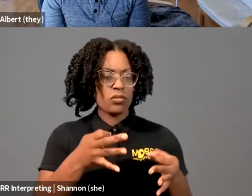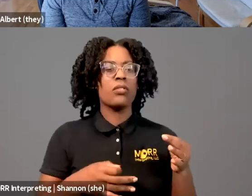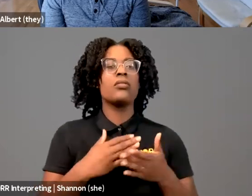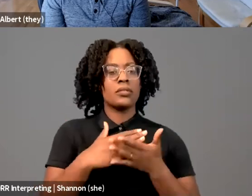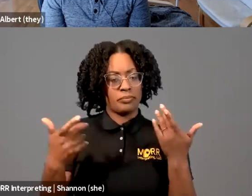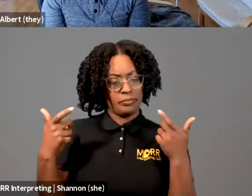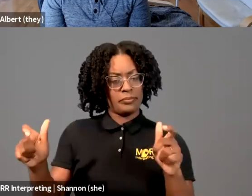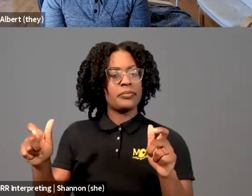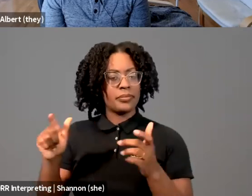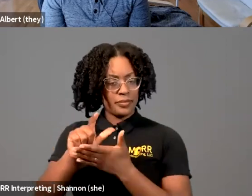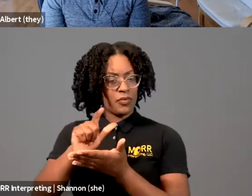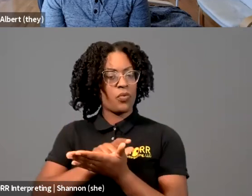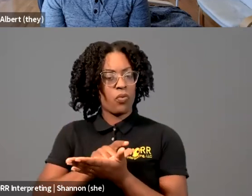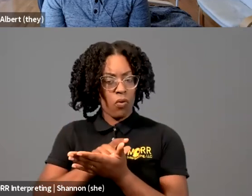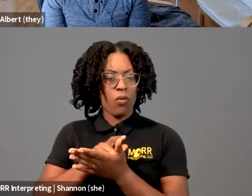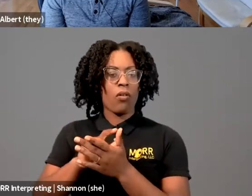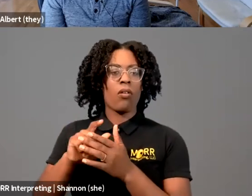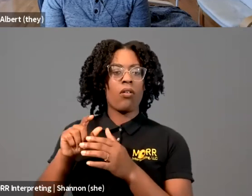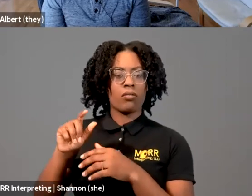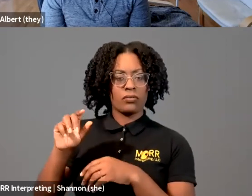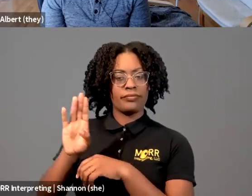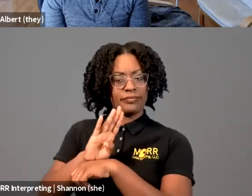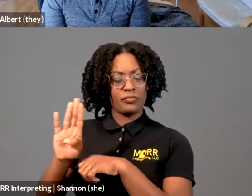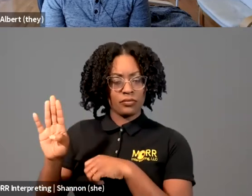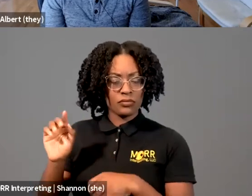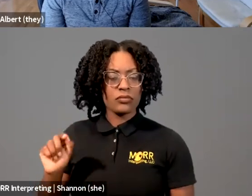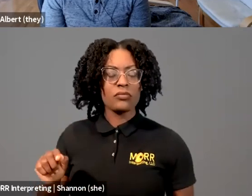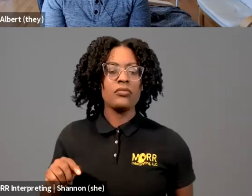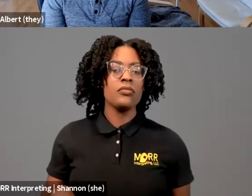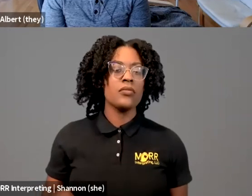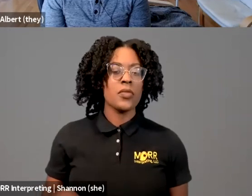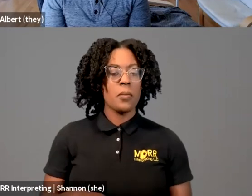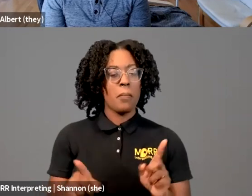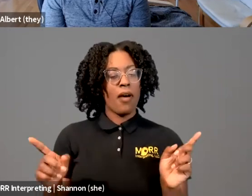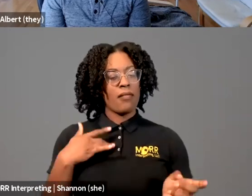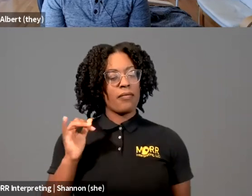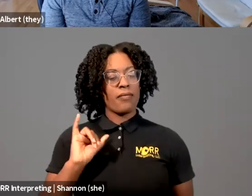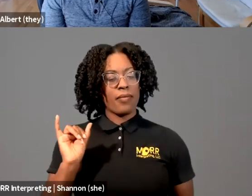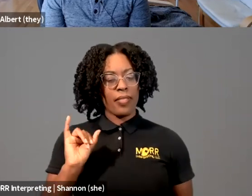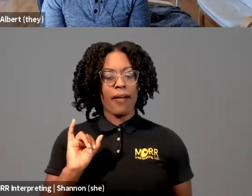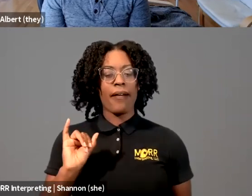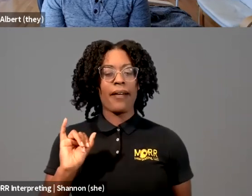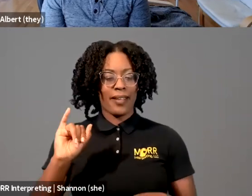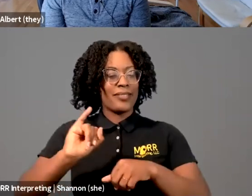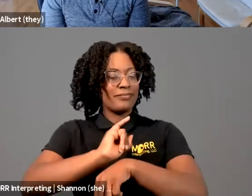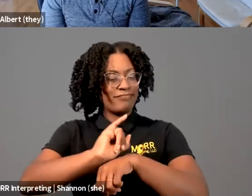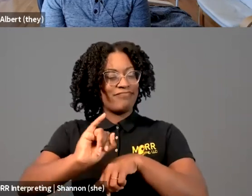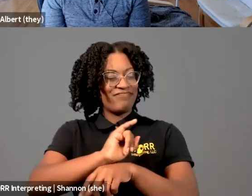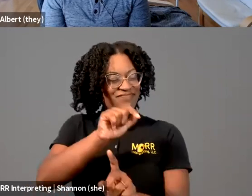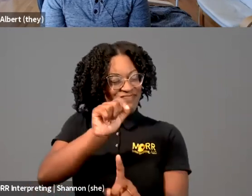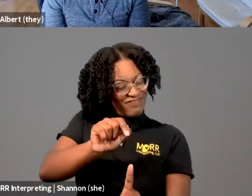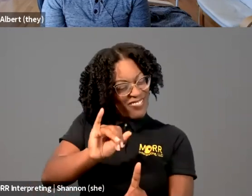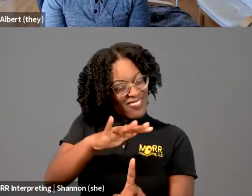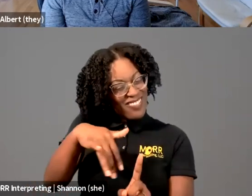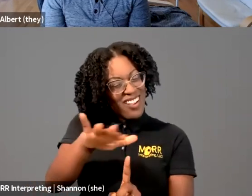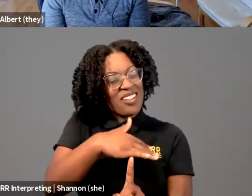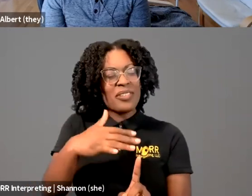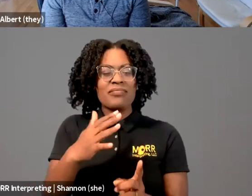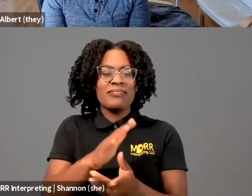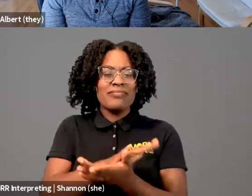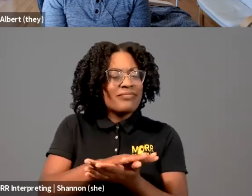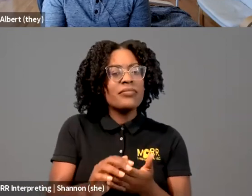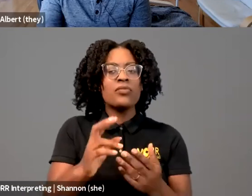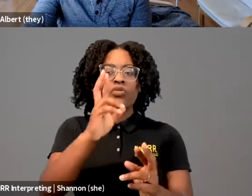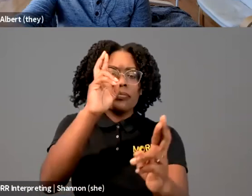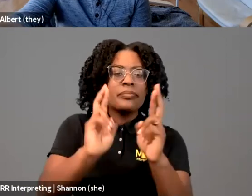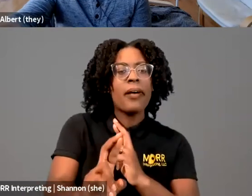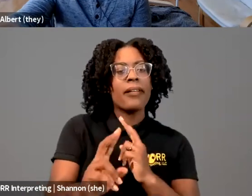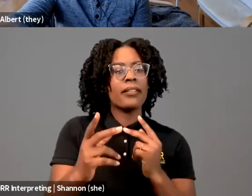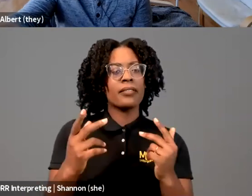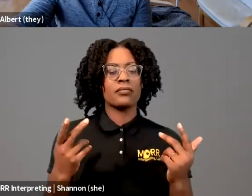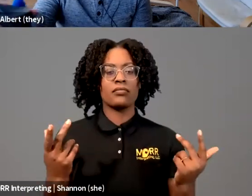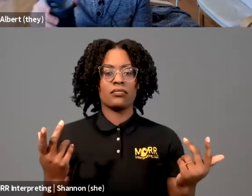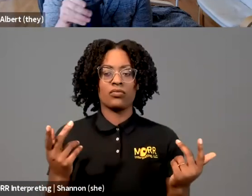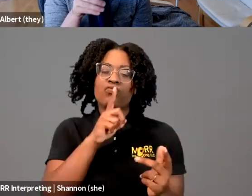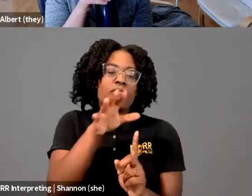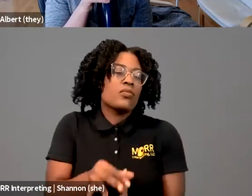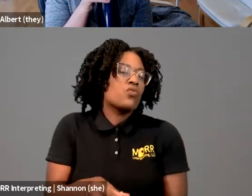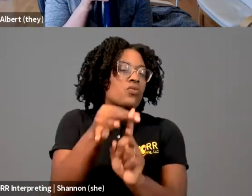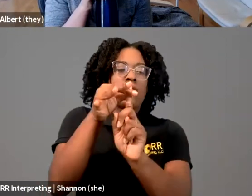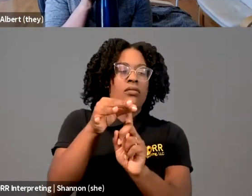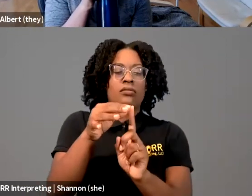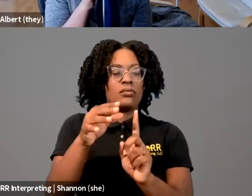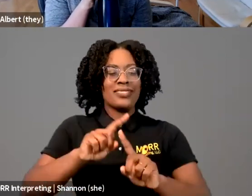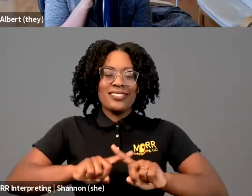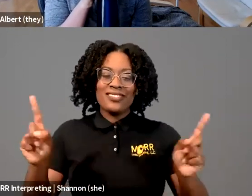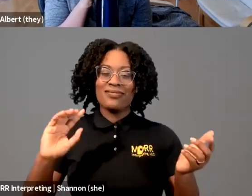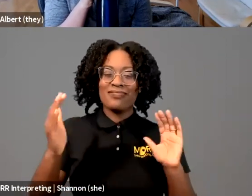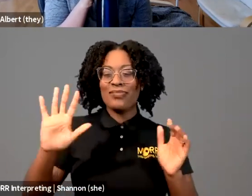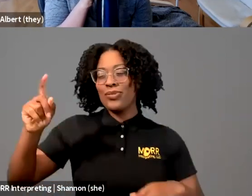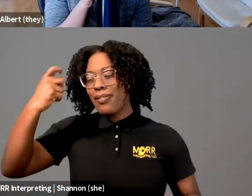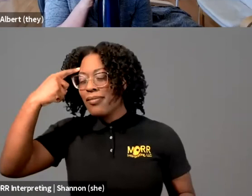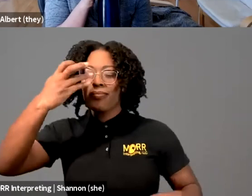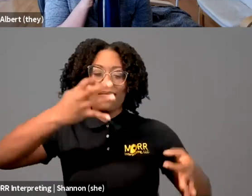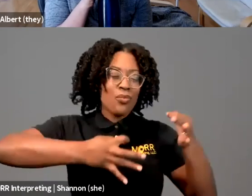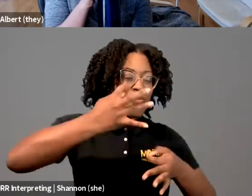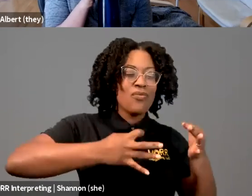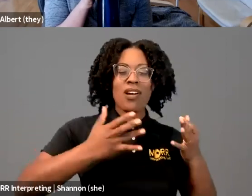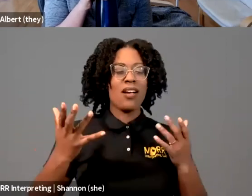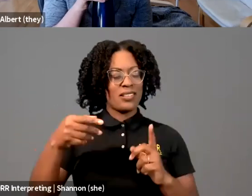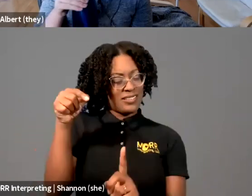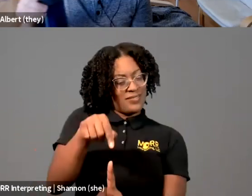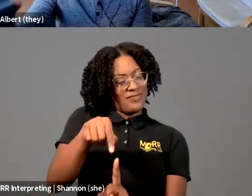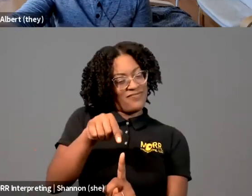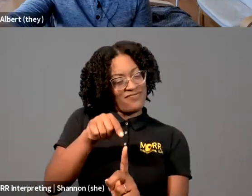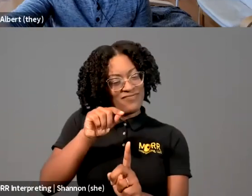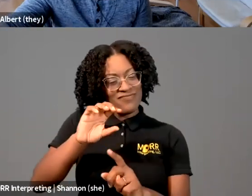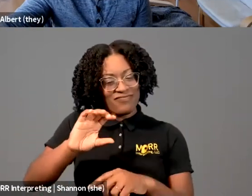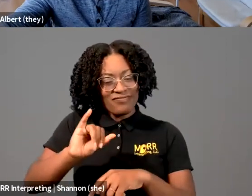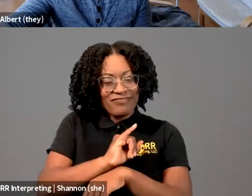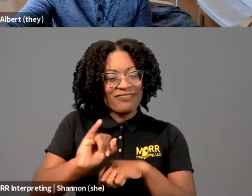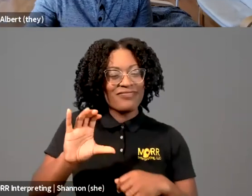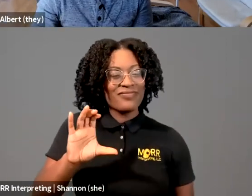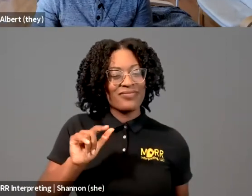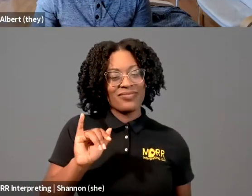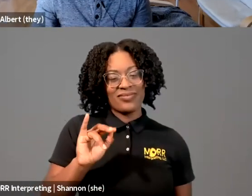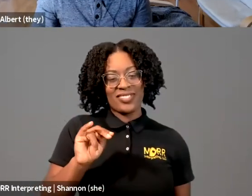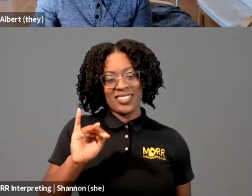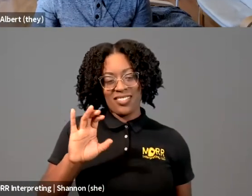Jafet Martinez-Molina: I think I would like to do clinical work. I think it's really -- I have experiences in government courts or some big law firms, but I think clinical has been the best environment for working. Like they're respectful. They -- it's unique. It's a unique environment. I think, yeah, I would like clinical. And if it could be related to First Amendment